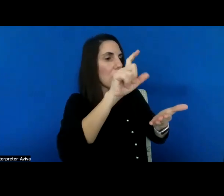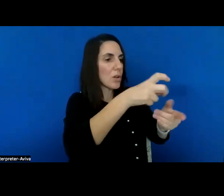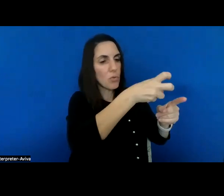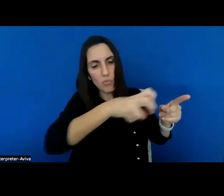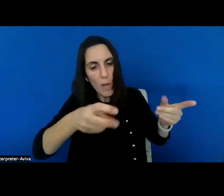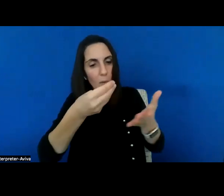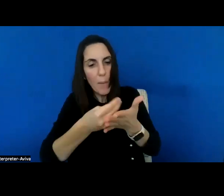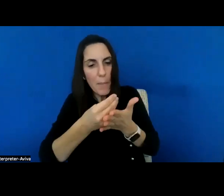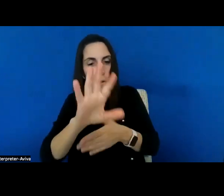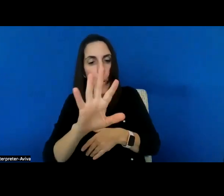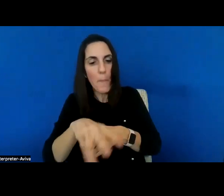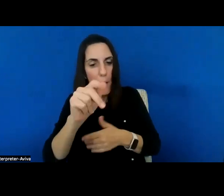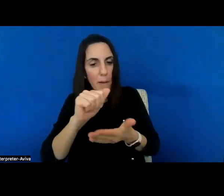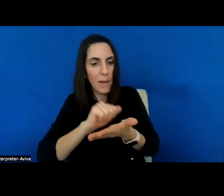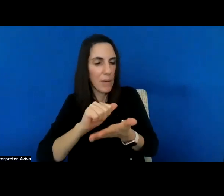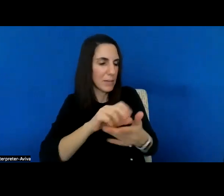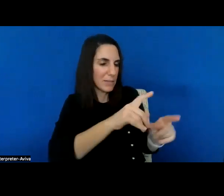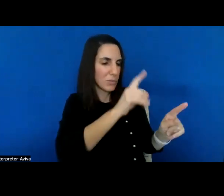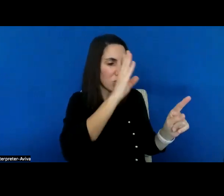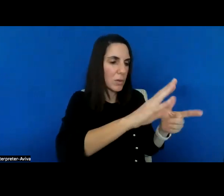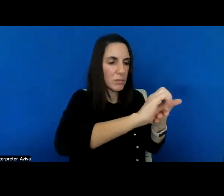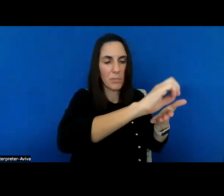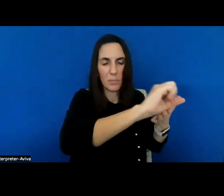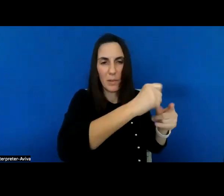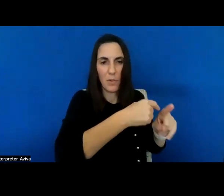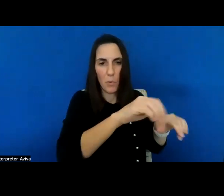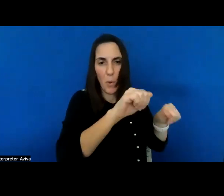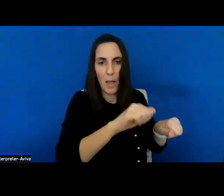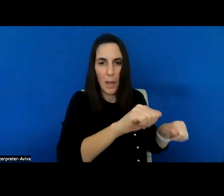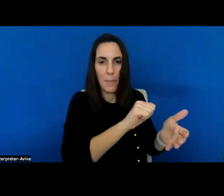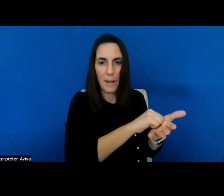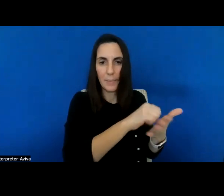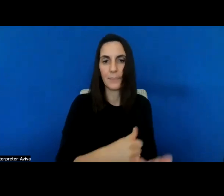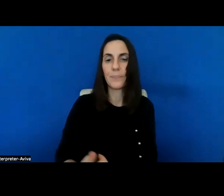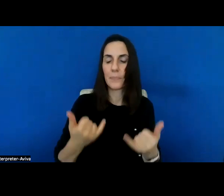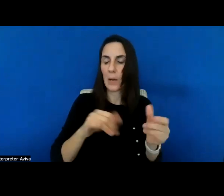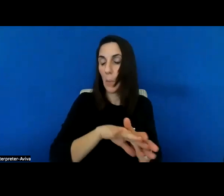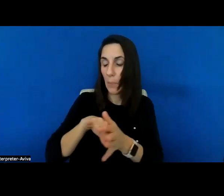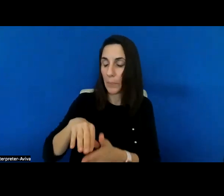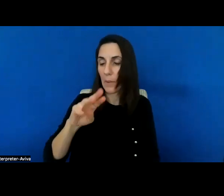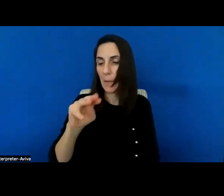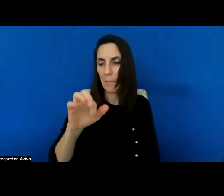11:34:05 Here Medicaid's different, and this kind of ties into our probably second, most